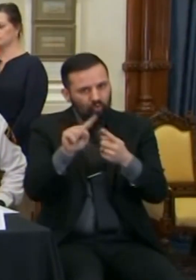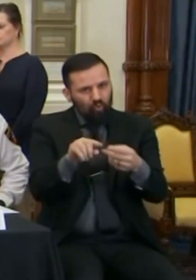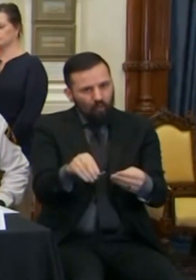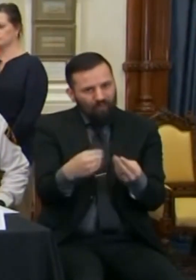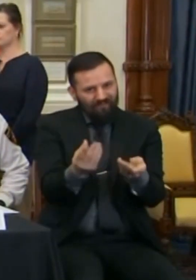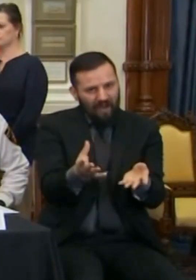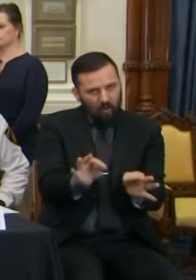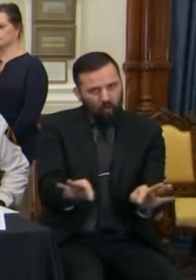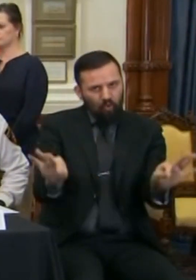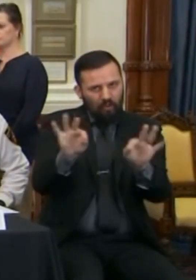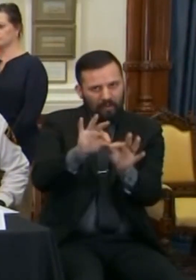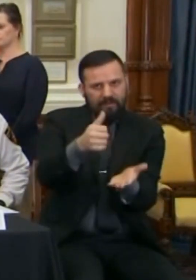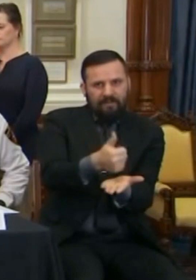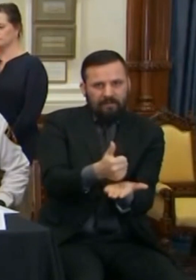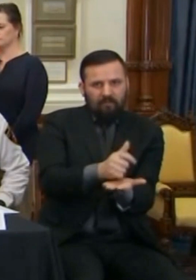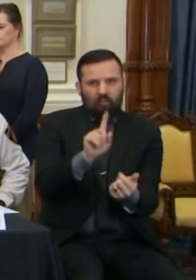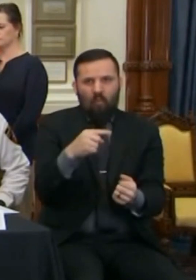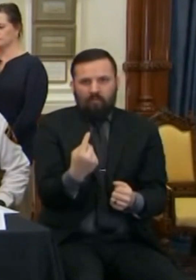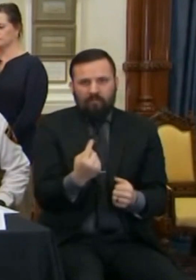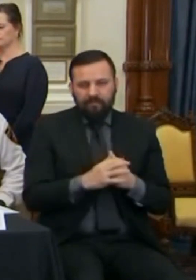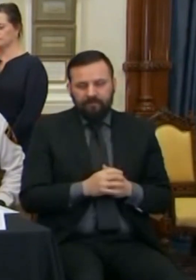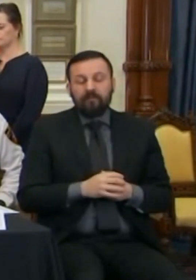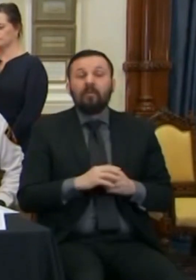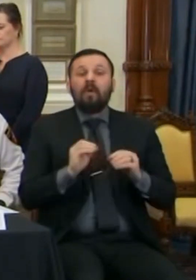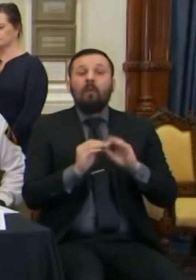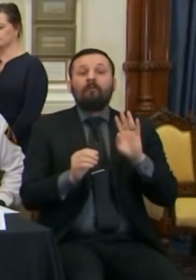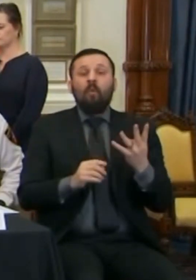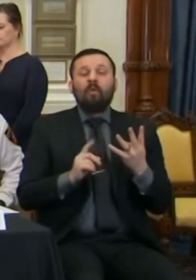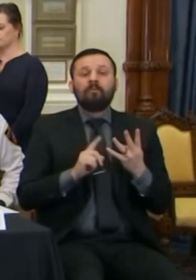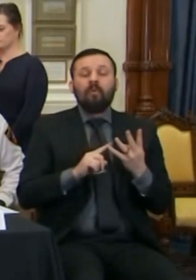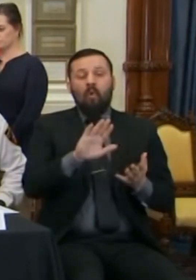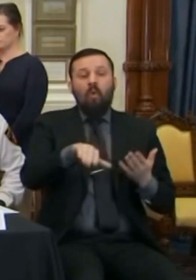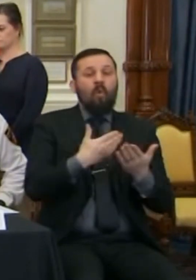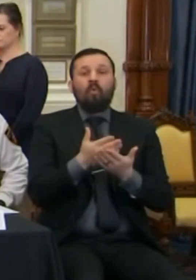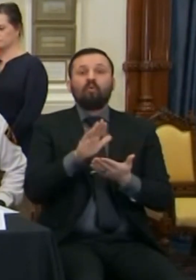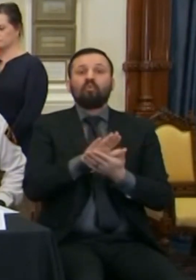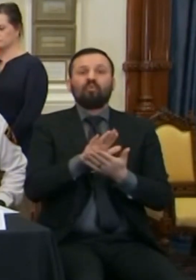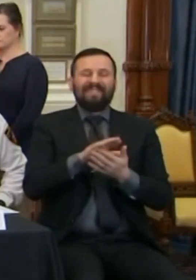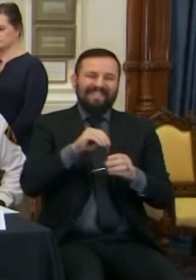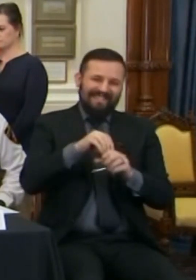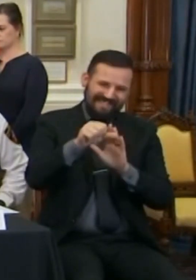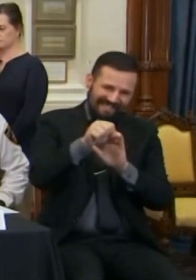assistance and number four all schools in the state of Texas shall be